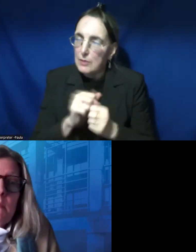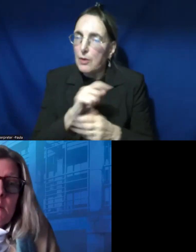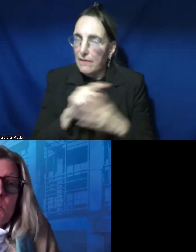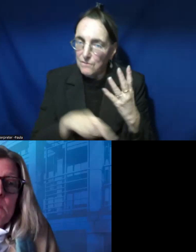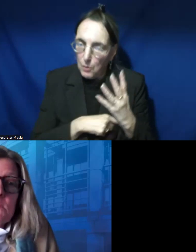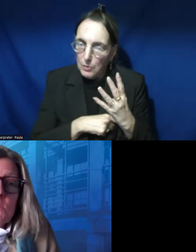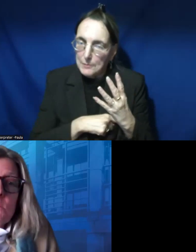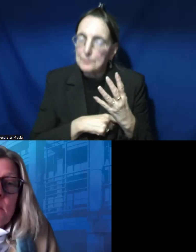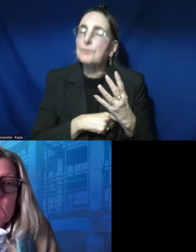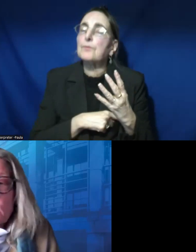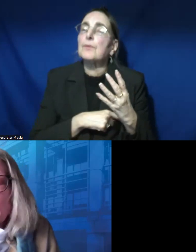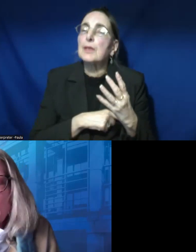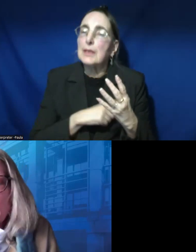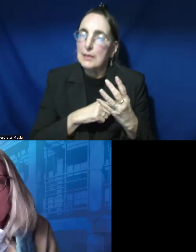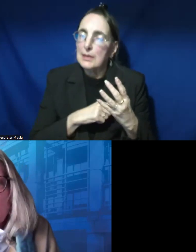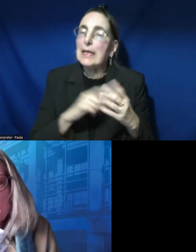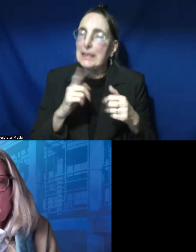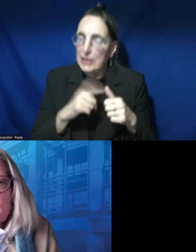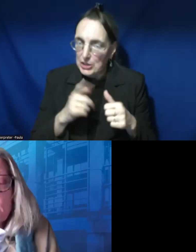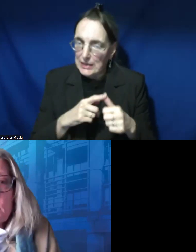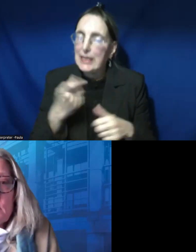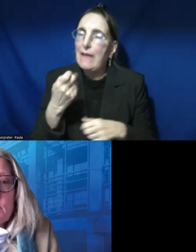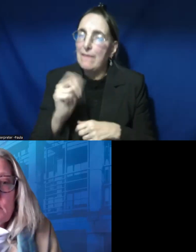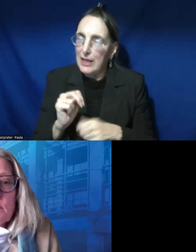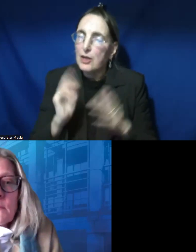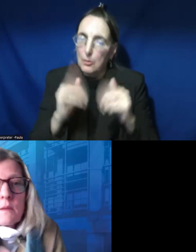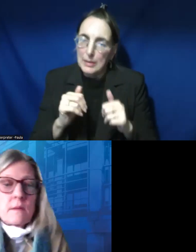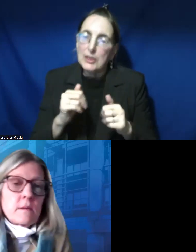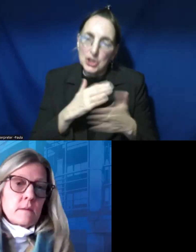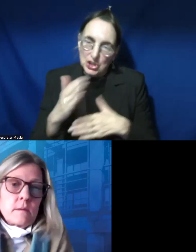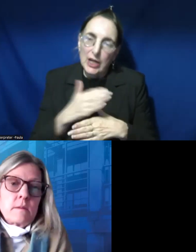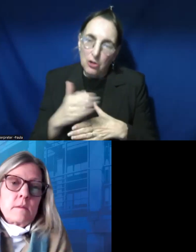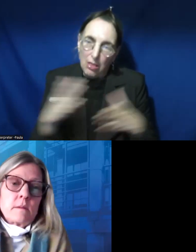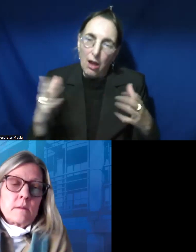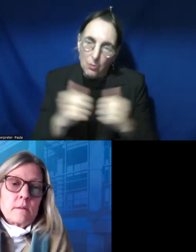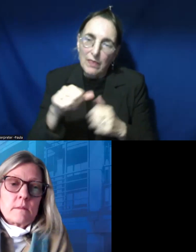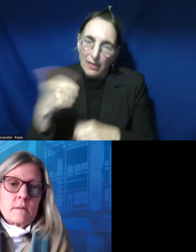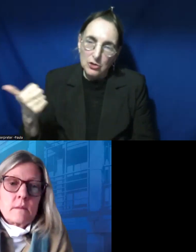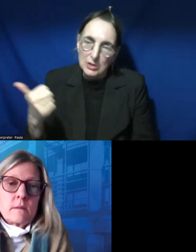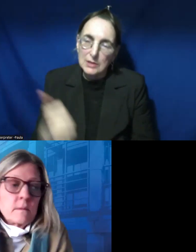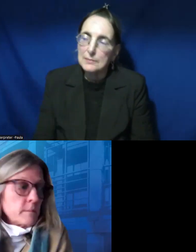and then hoping to share a lot of the learnings. Thank you, Martha.